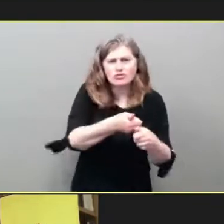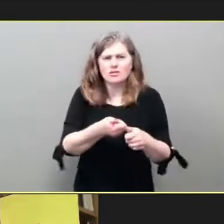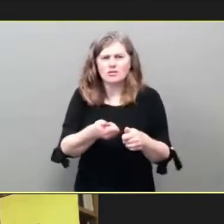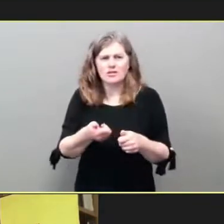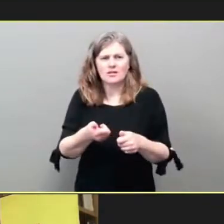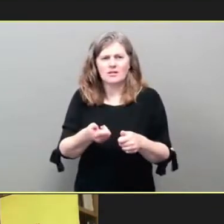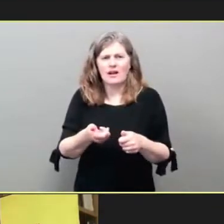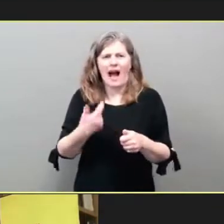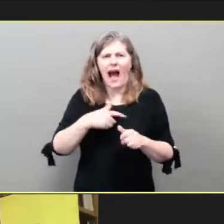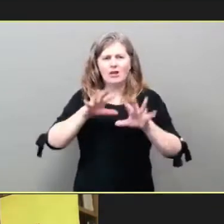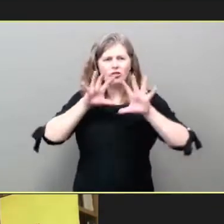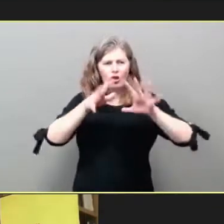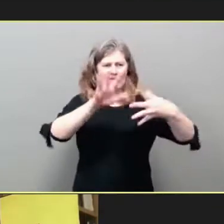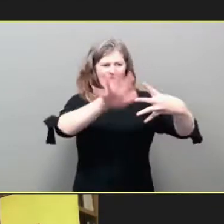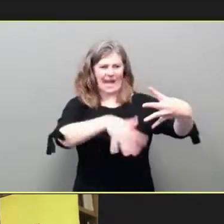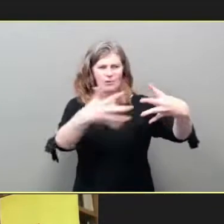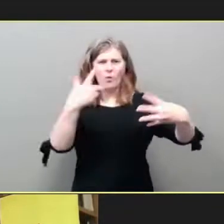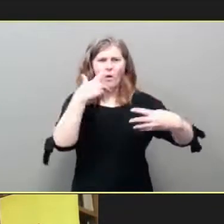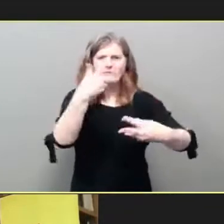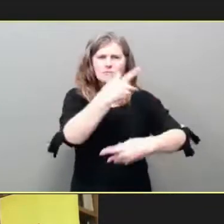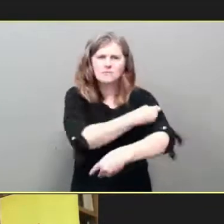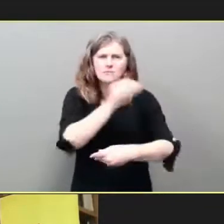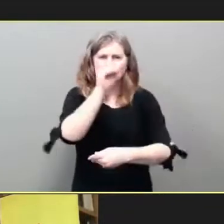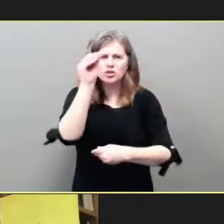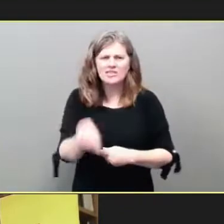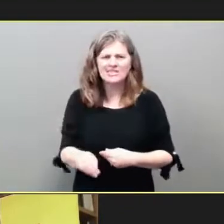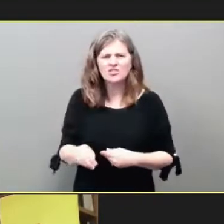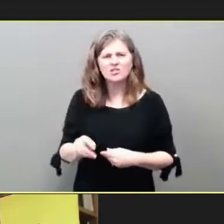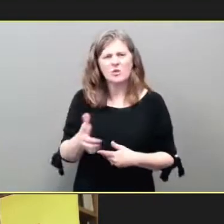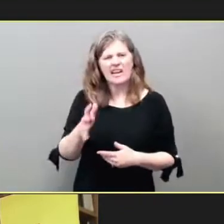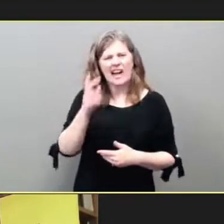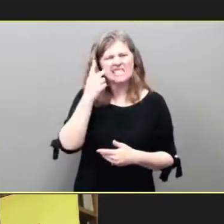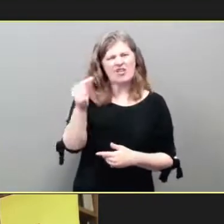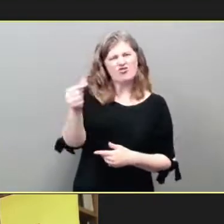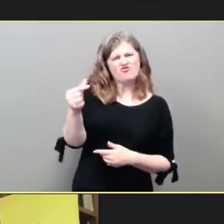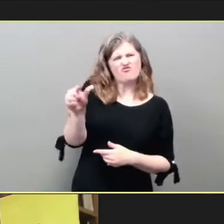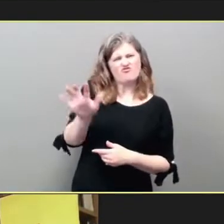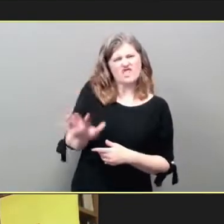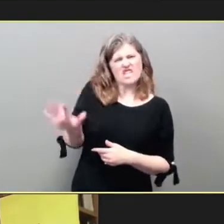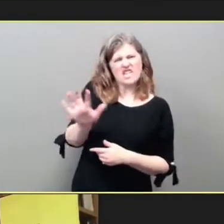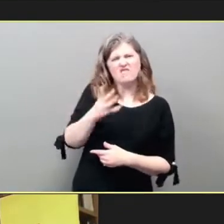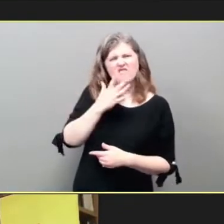that table. You can see sort of a greenish traded map on the vaccine